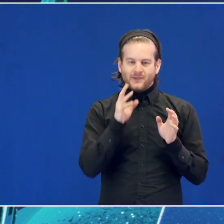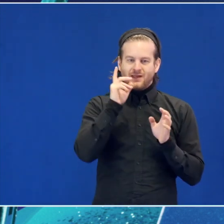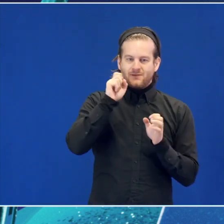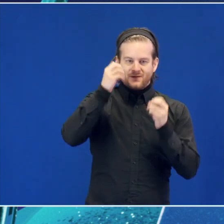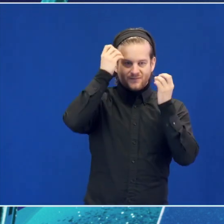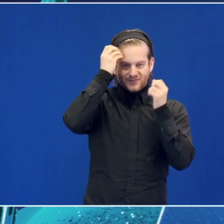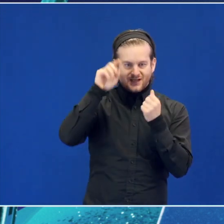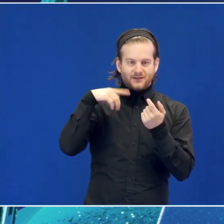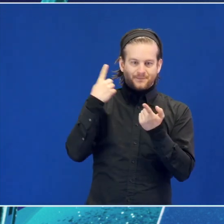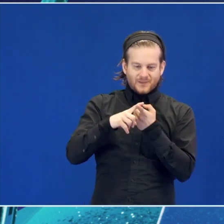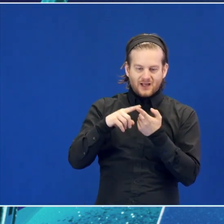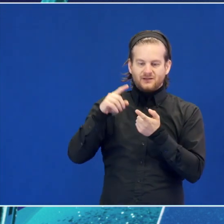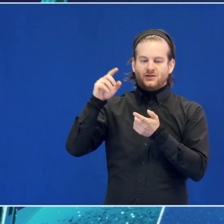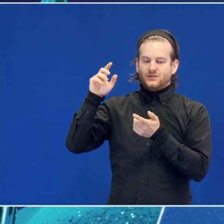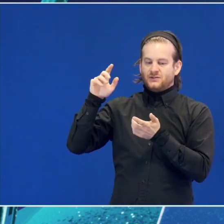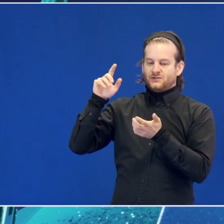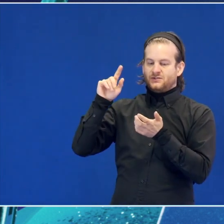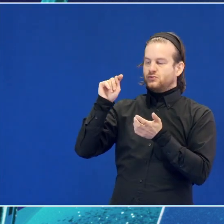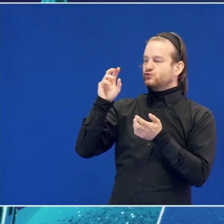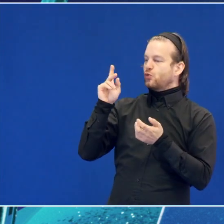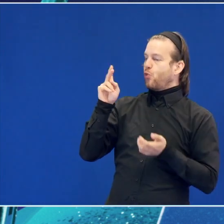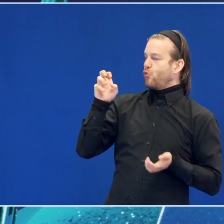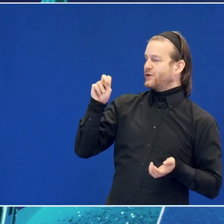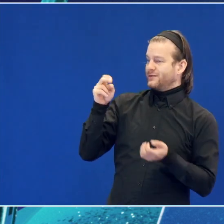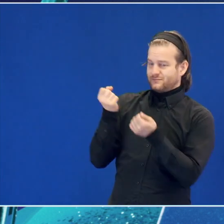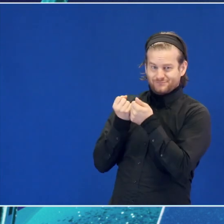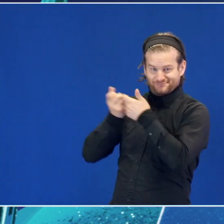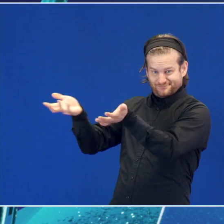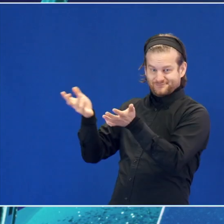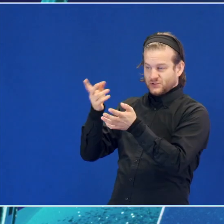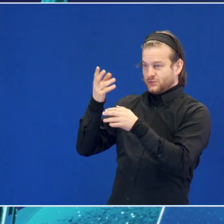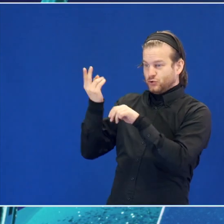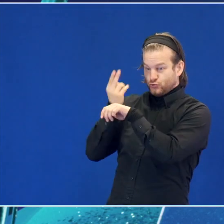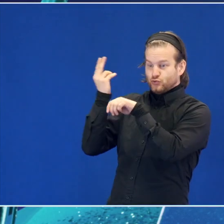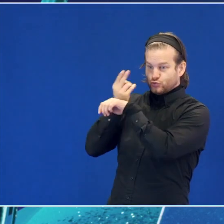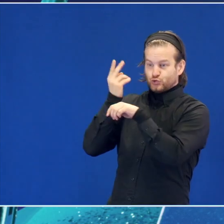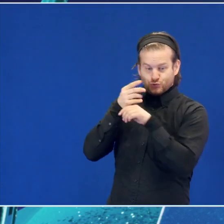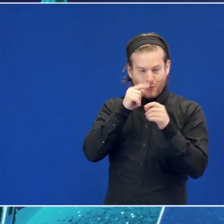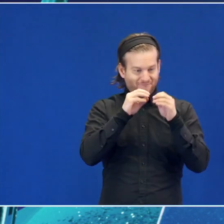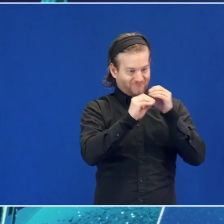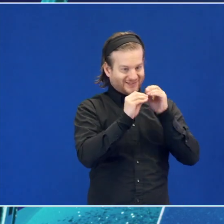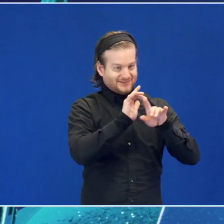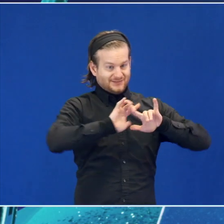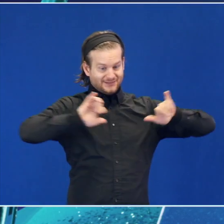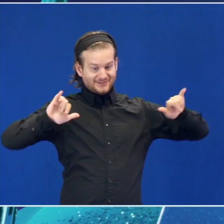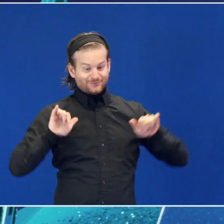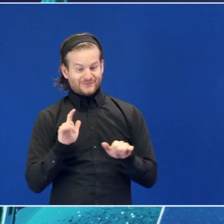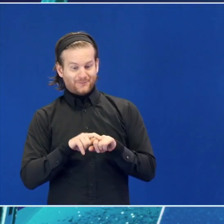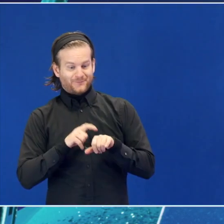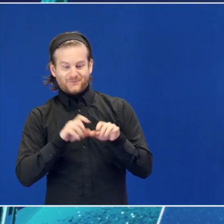Like this is what's going on, I mean, people think like that. So yeah, we can all sit here say we've got tools, and we've got harnesses,